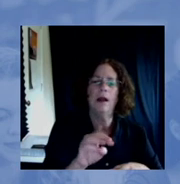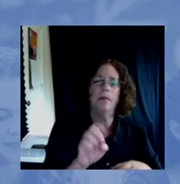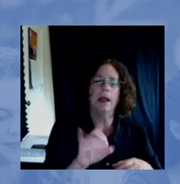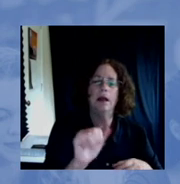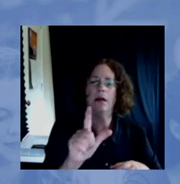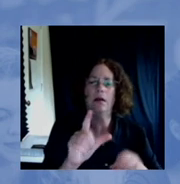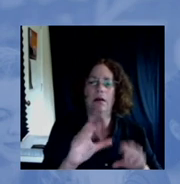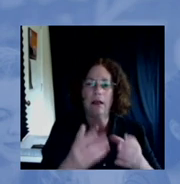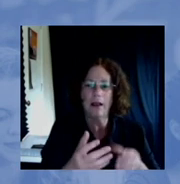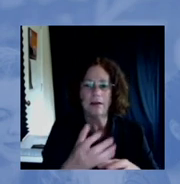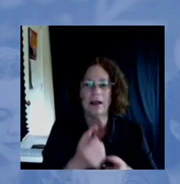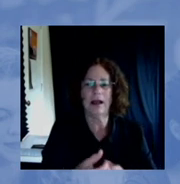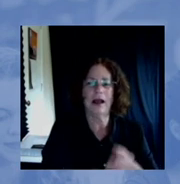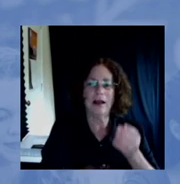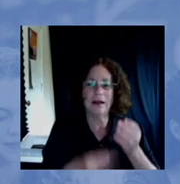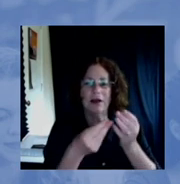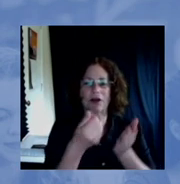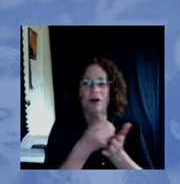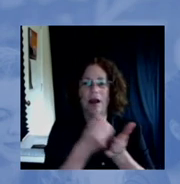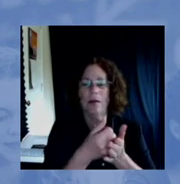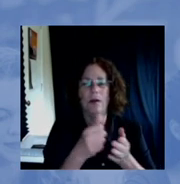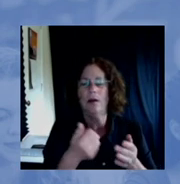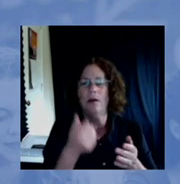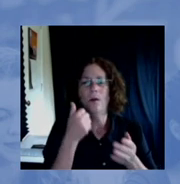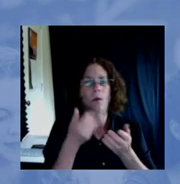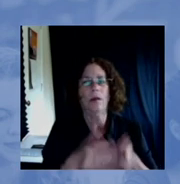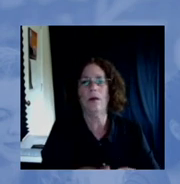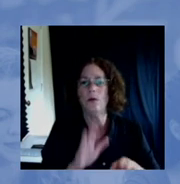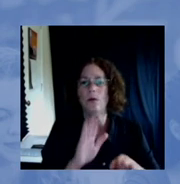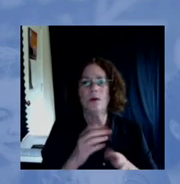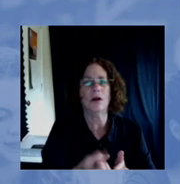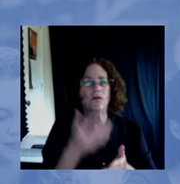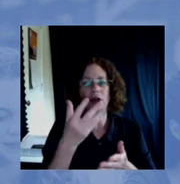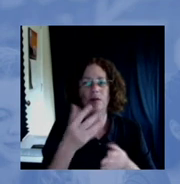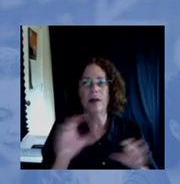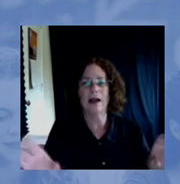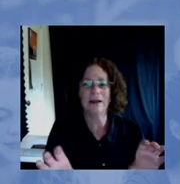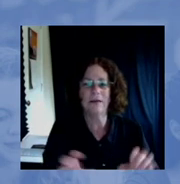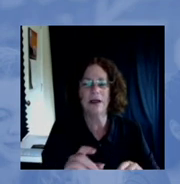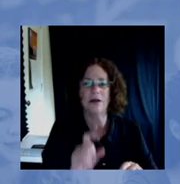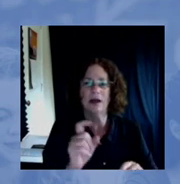HELP ARE NOT LOSING OUT ON ENRICHMENT ACTIVITIES. THAT KIDS ARE GETTING OPPORTUNITIES TO IN